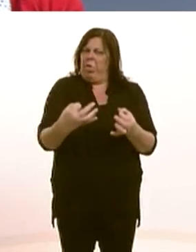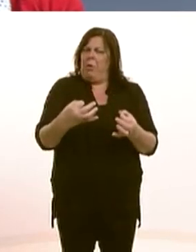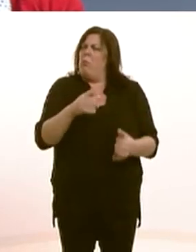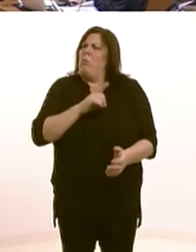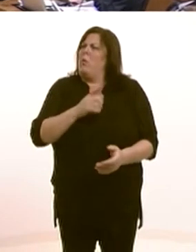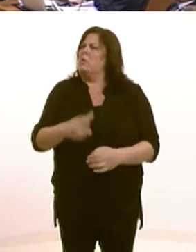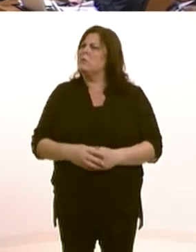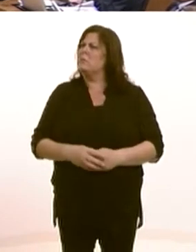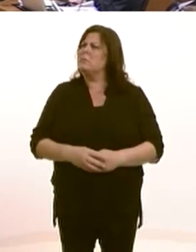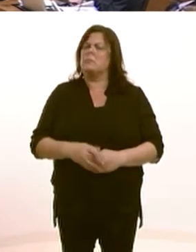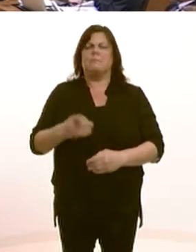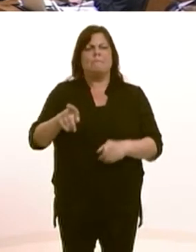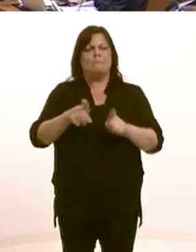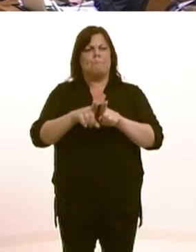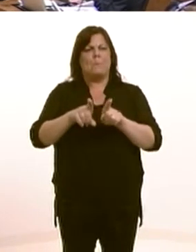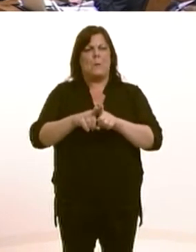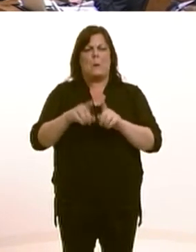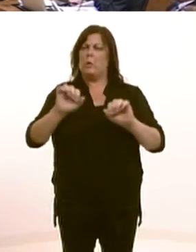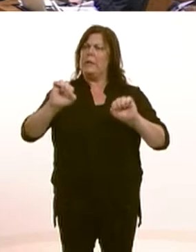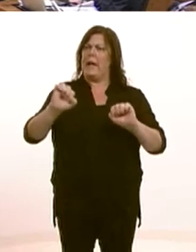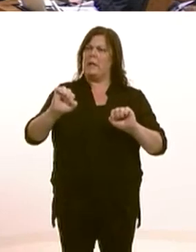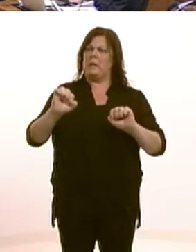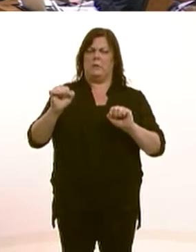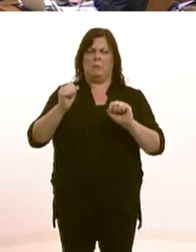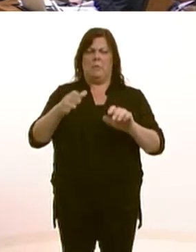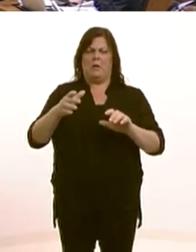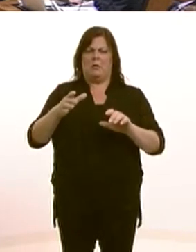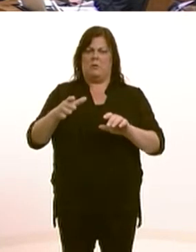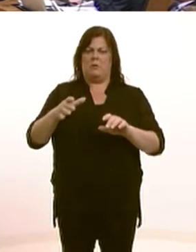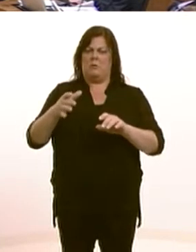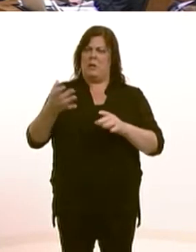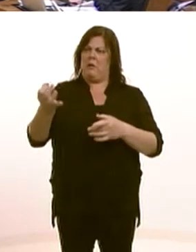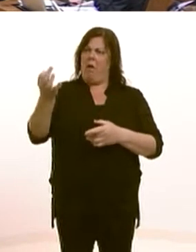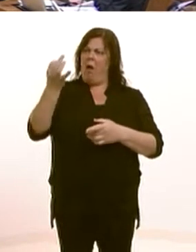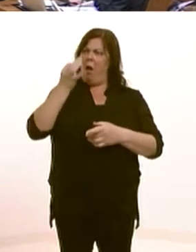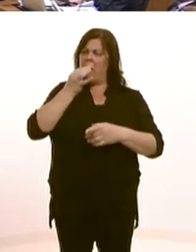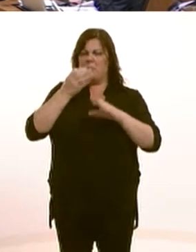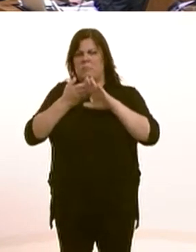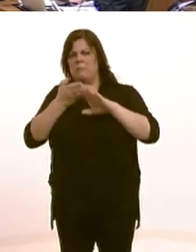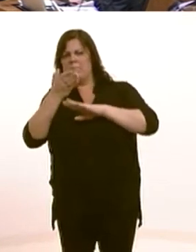Iíve yet even to receive an invitation to attend such a meeting.